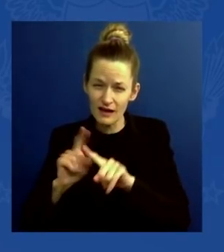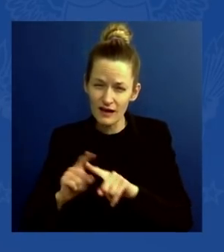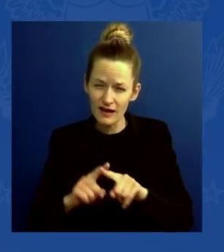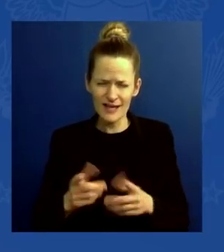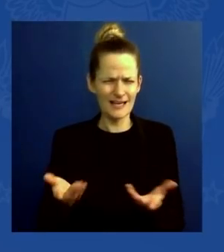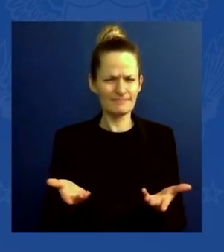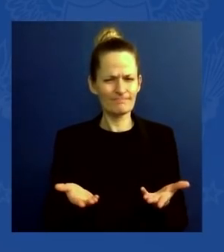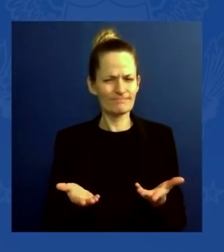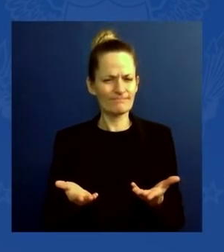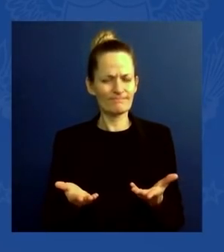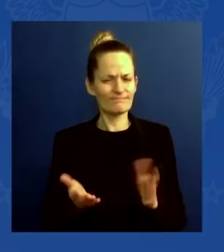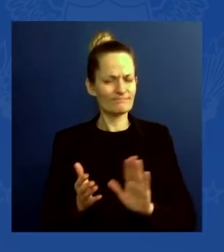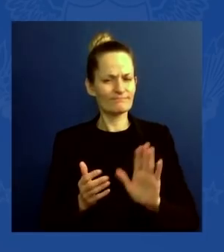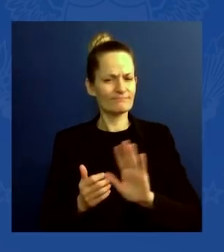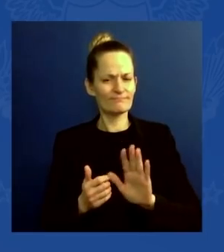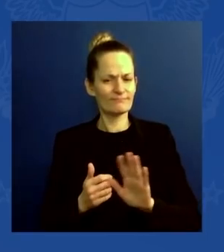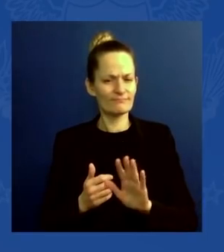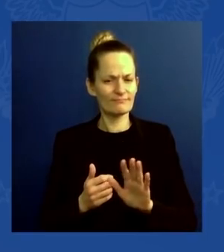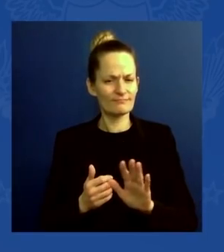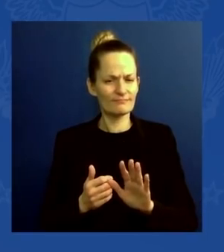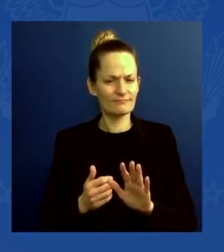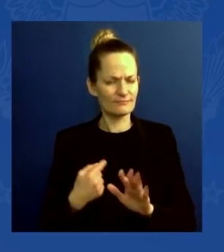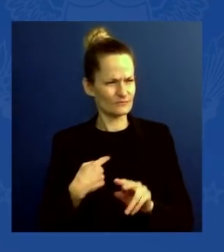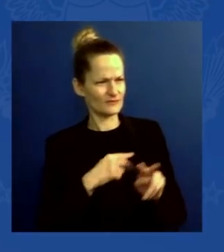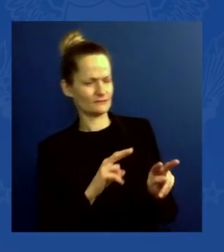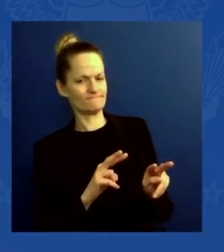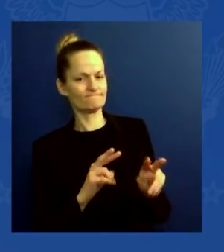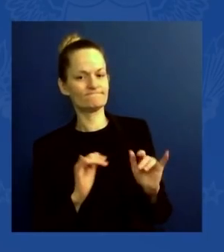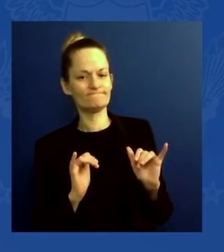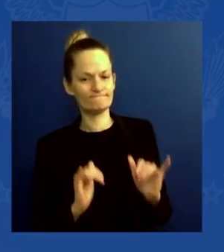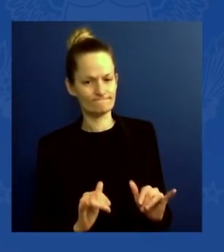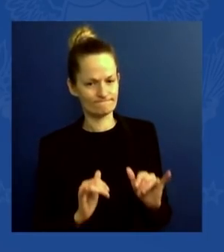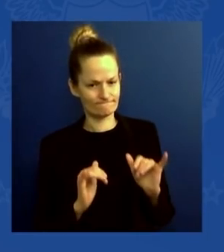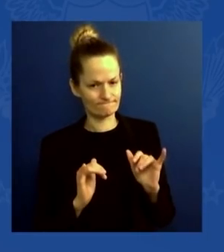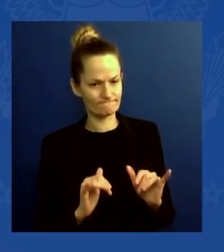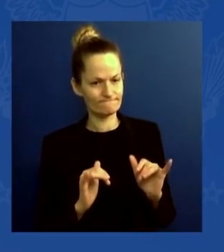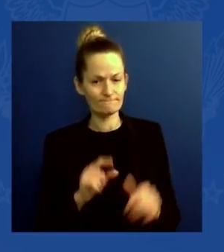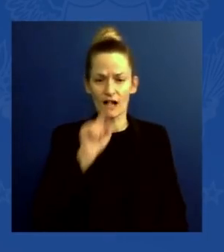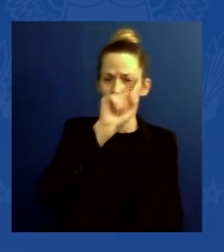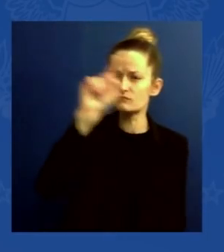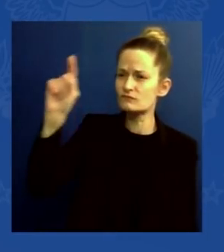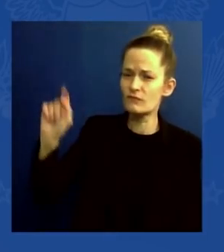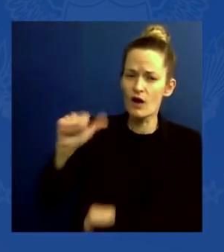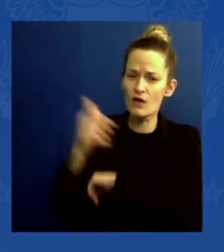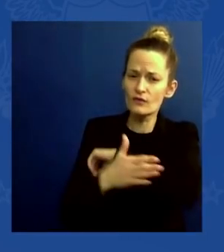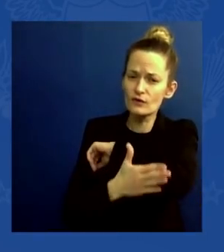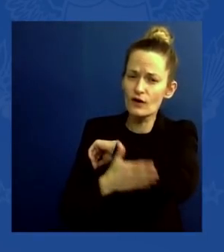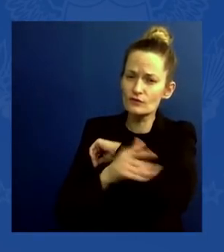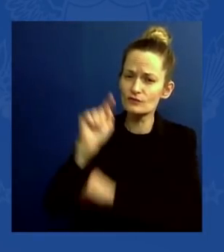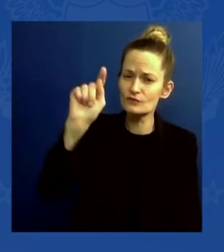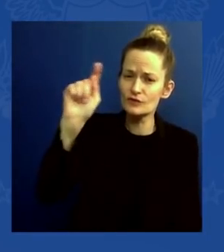ranks America 35th out of 37 major companies when it comes to investing in early education